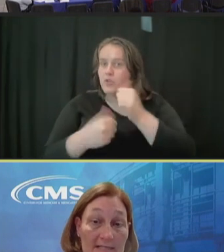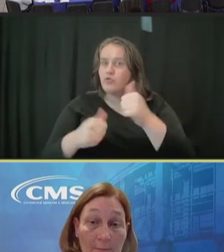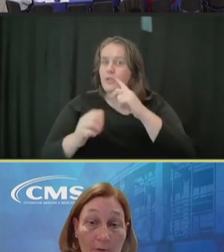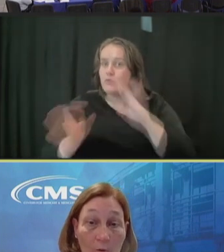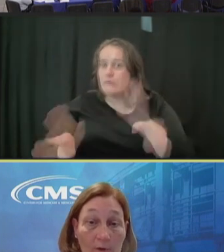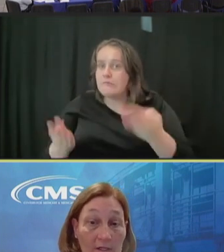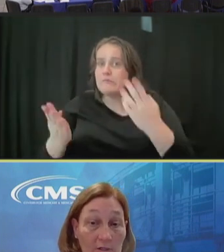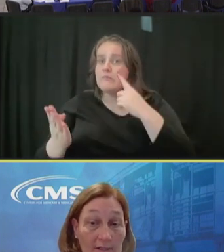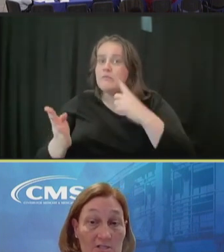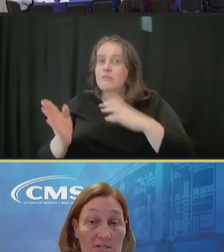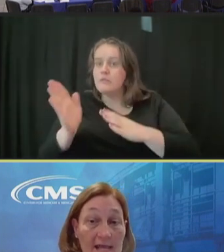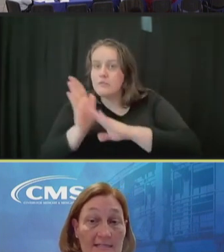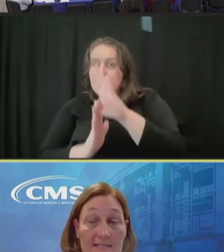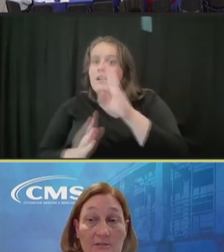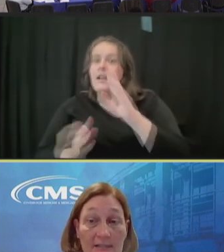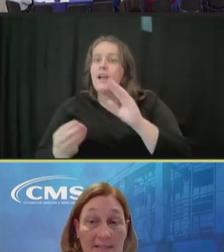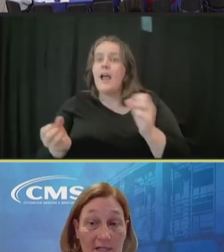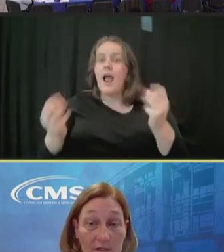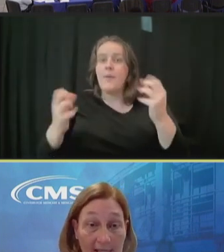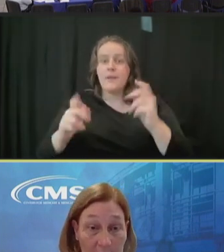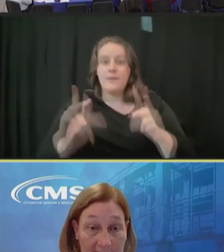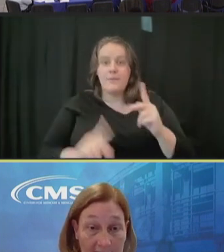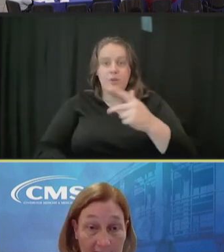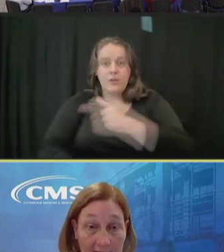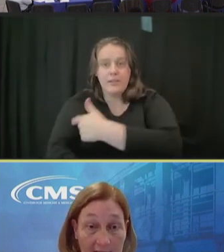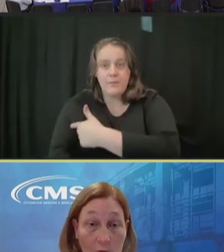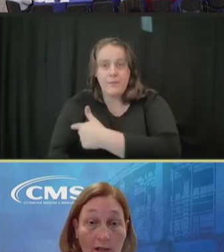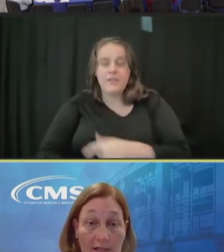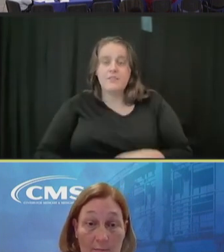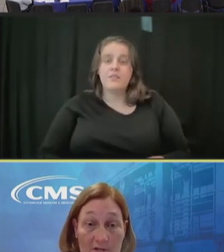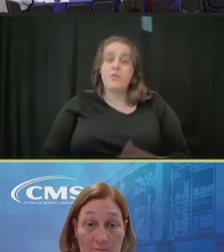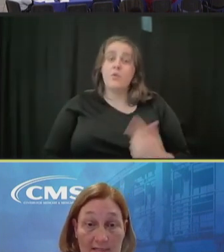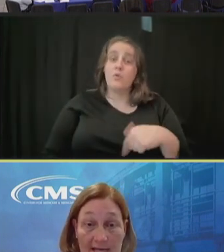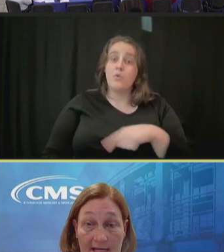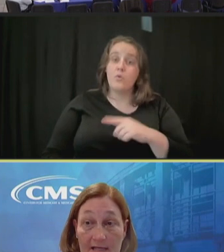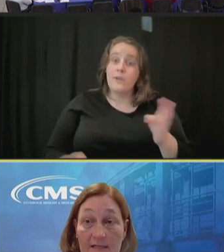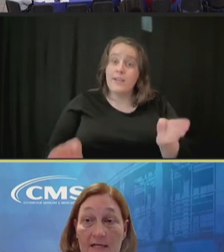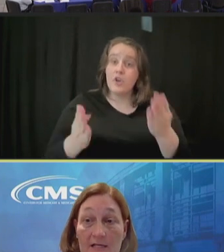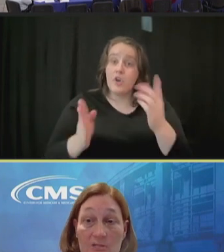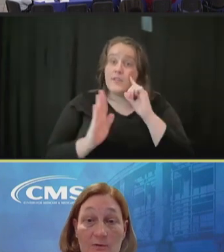For example, we encourage states to look at their claims data and quality measurement data